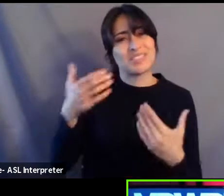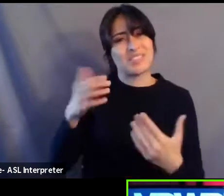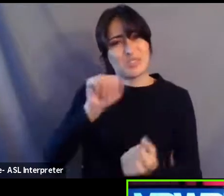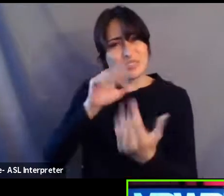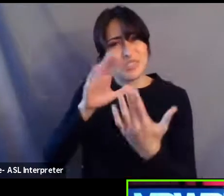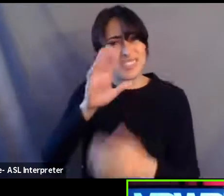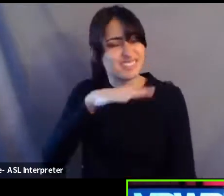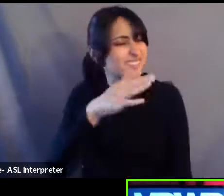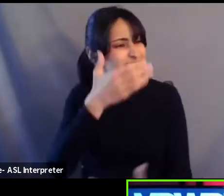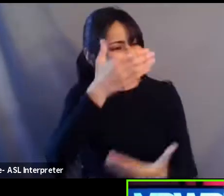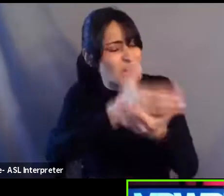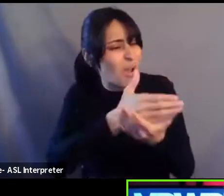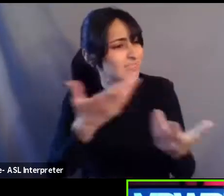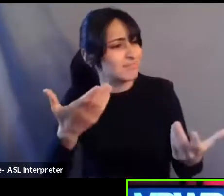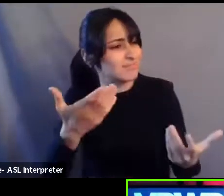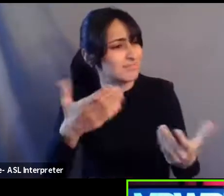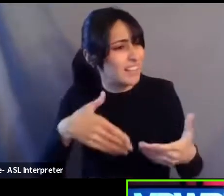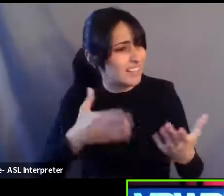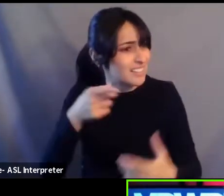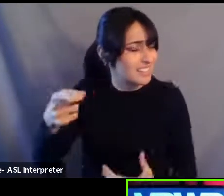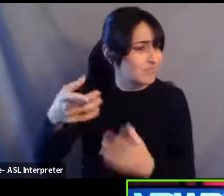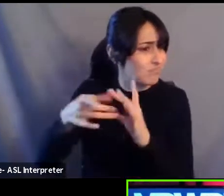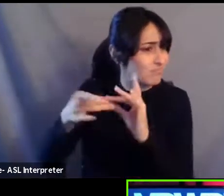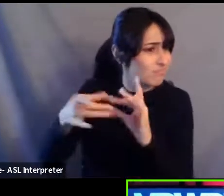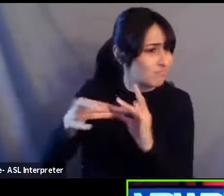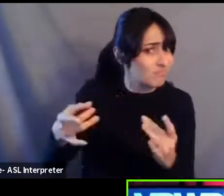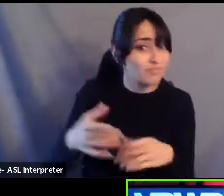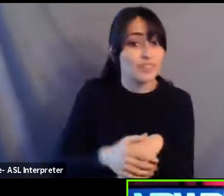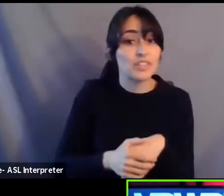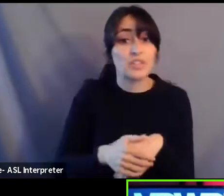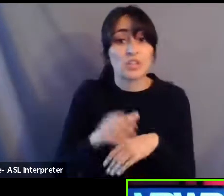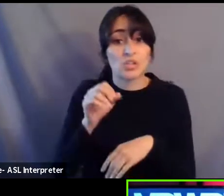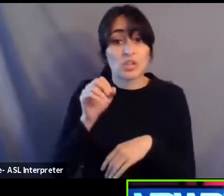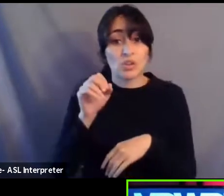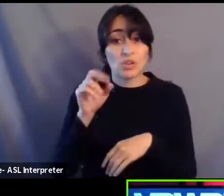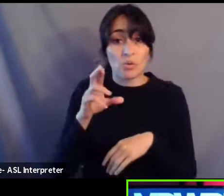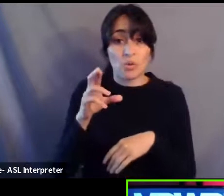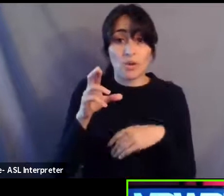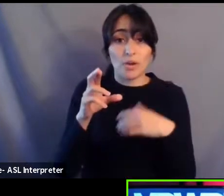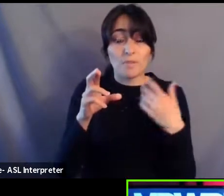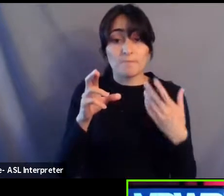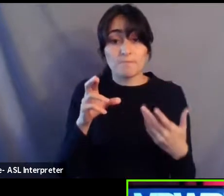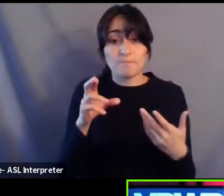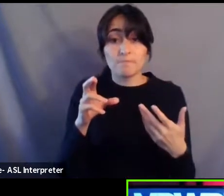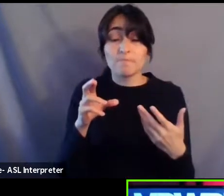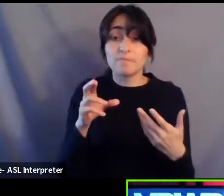Whether it is men or women or people of color. You need to make sure people of color are allowed to